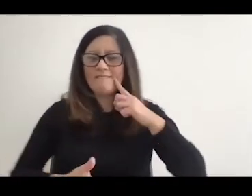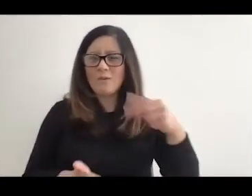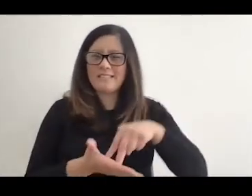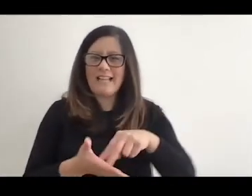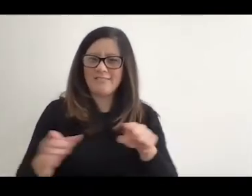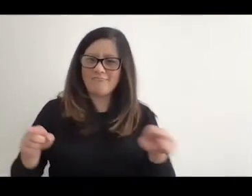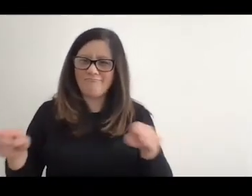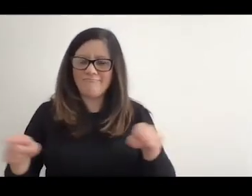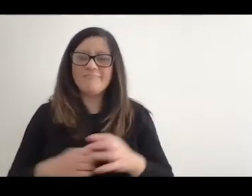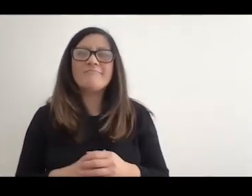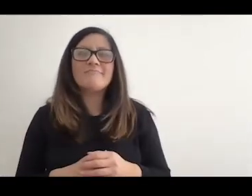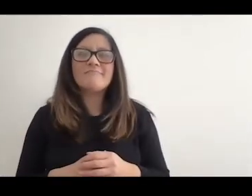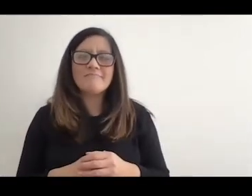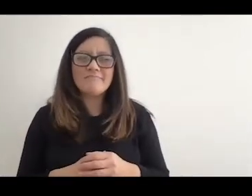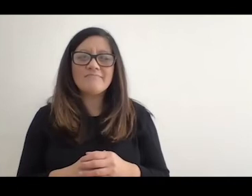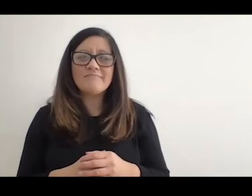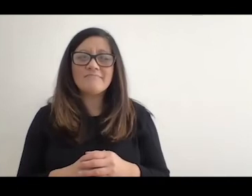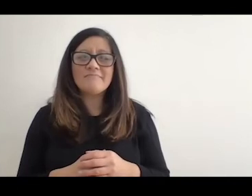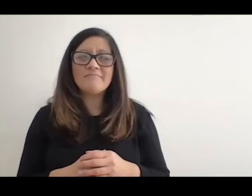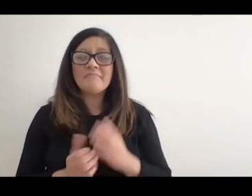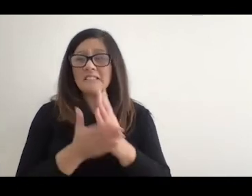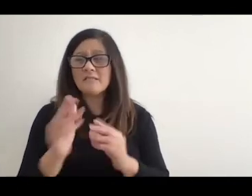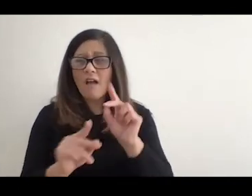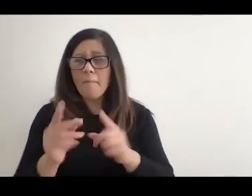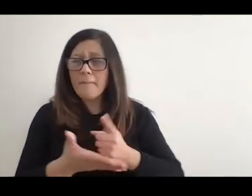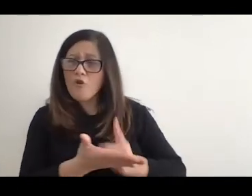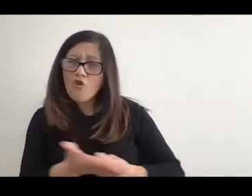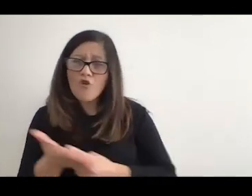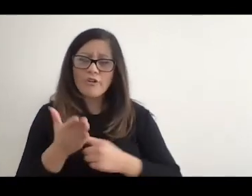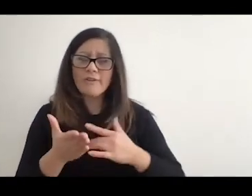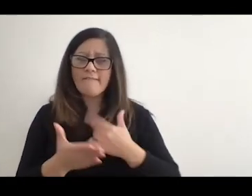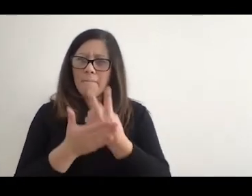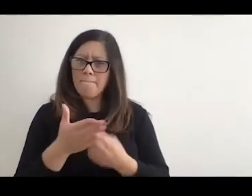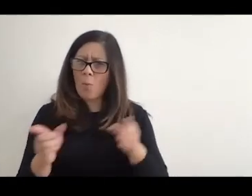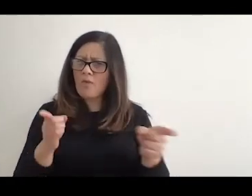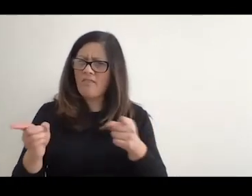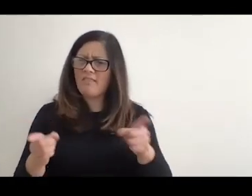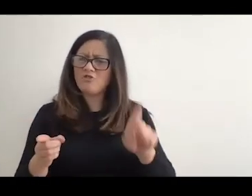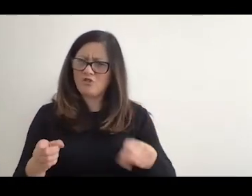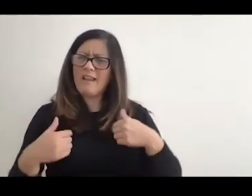out there that you should be able to do. Both comfortably right, but for the most part,